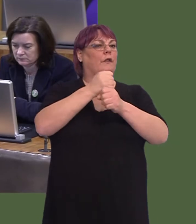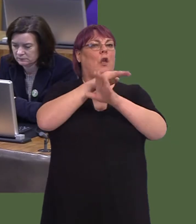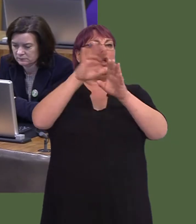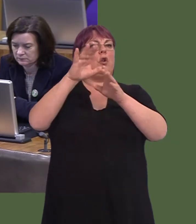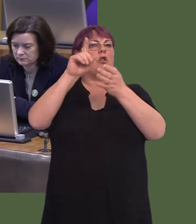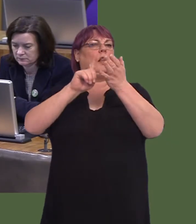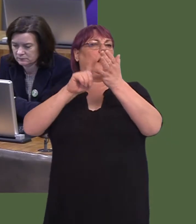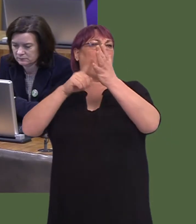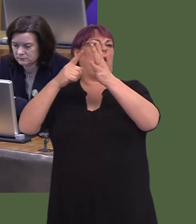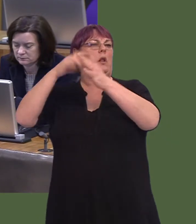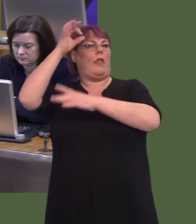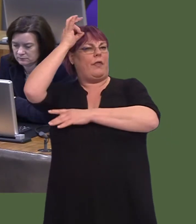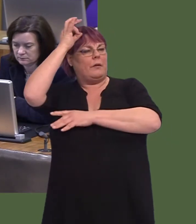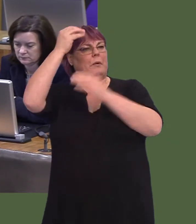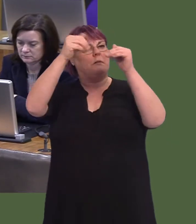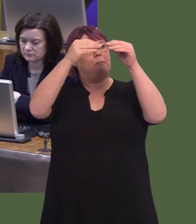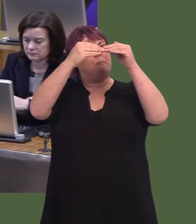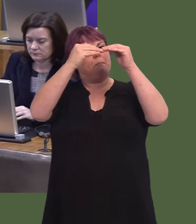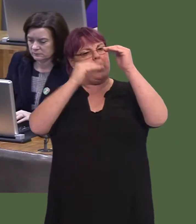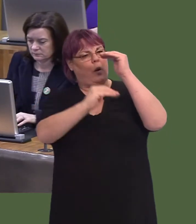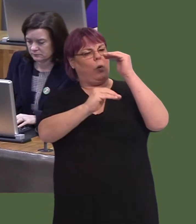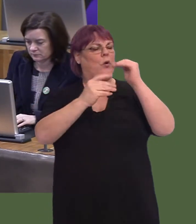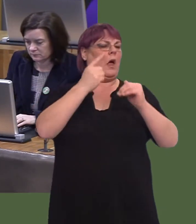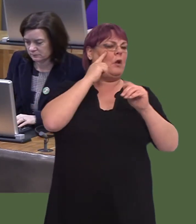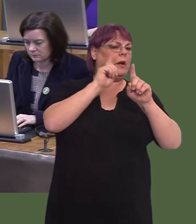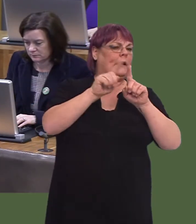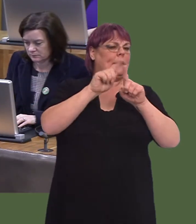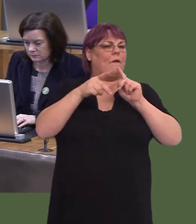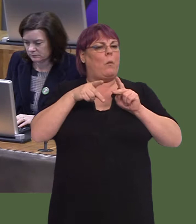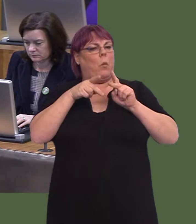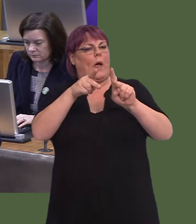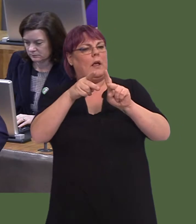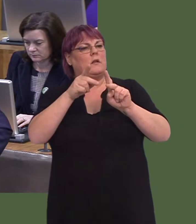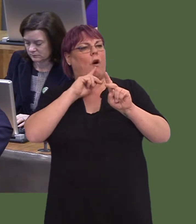practice to define the most appropriate models or structures to deliver this role, and to